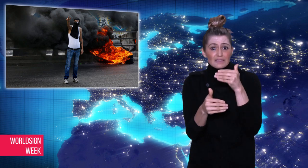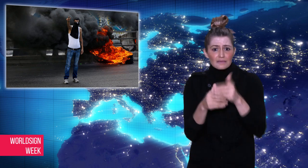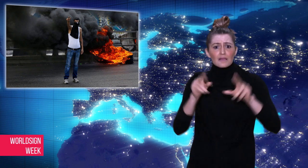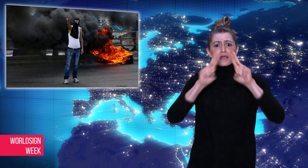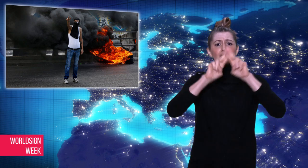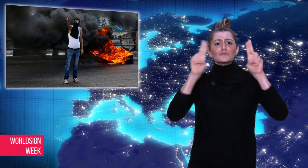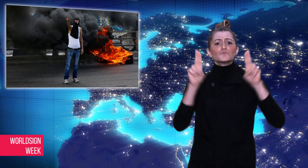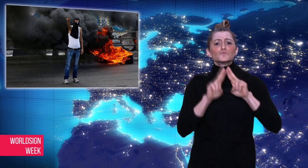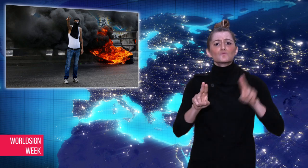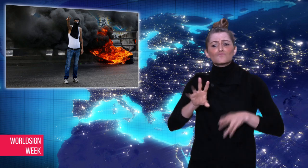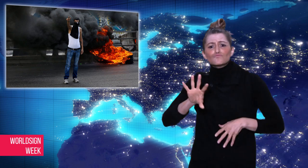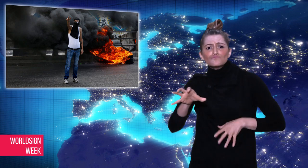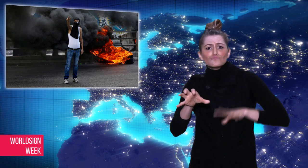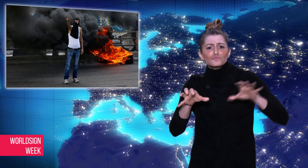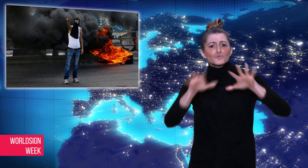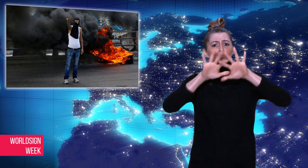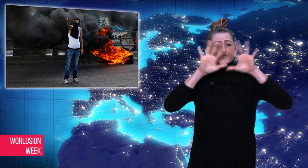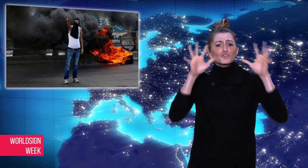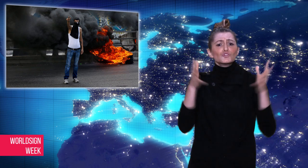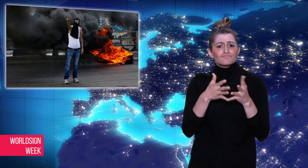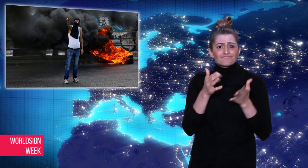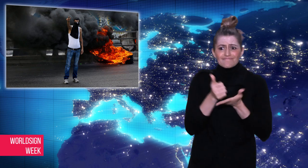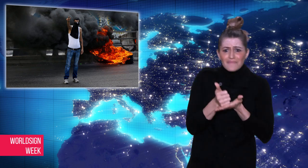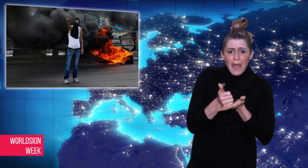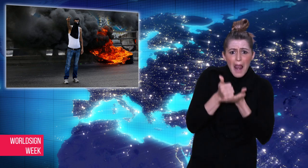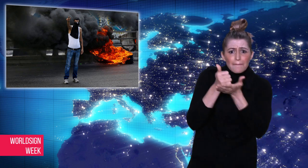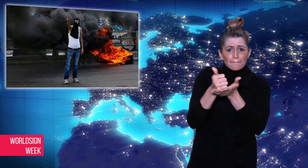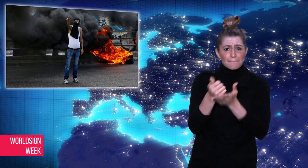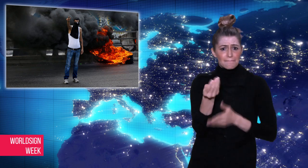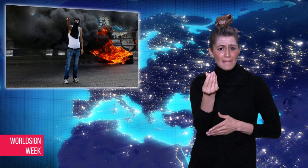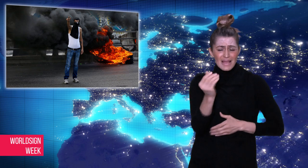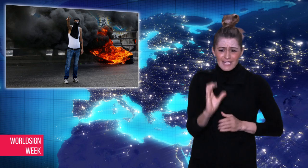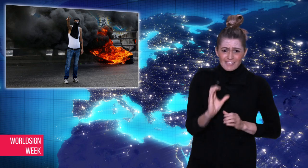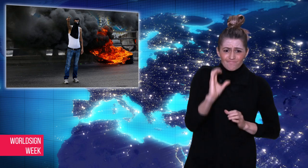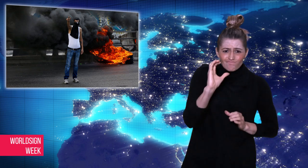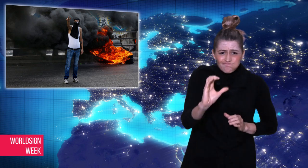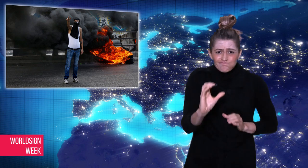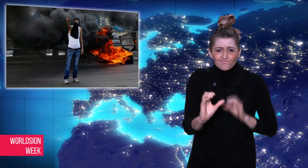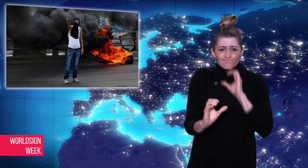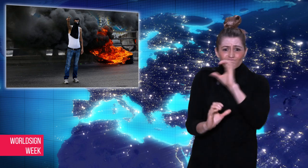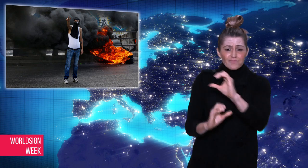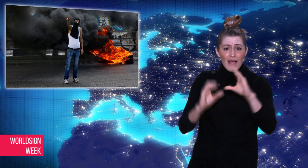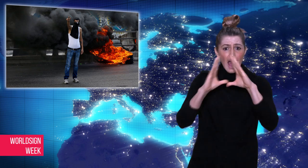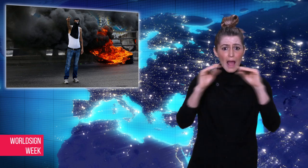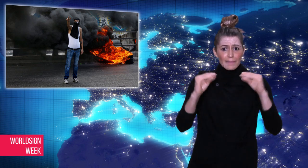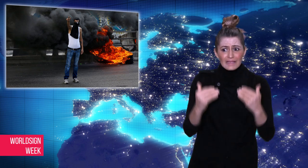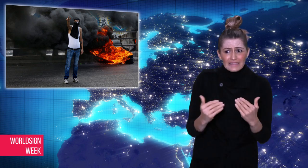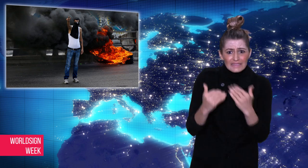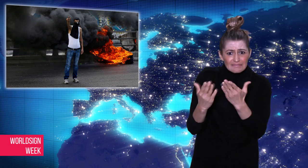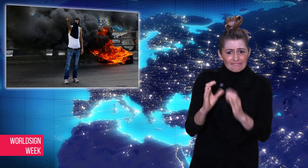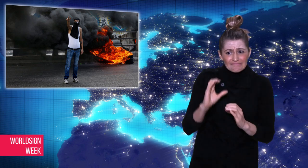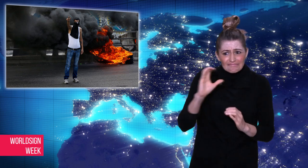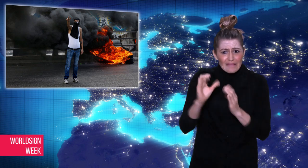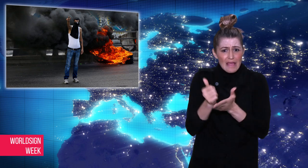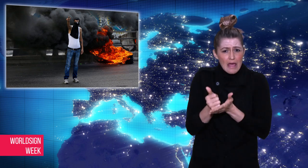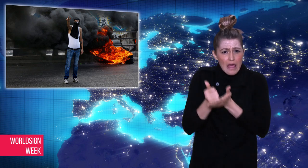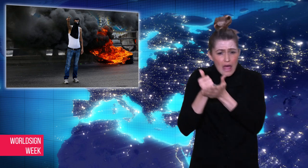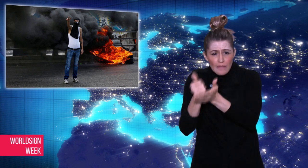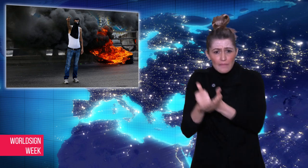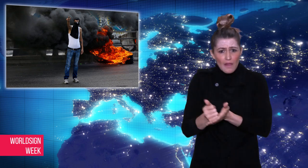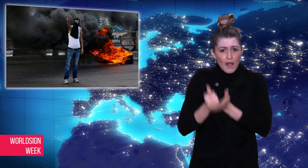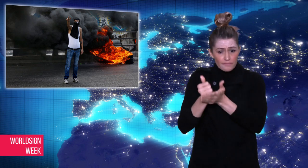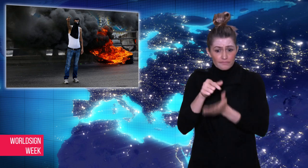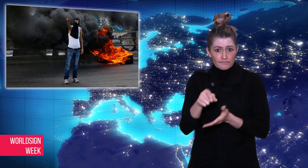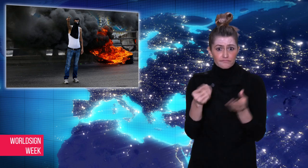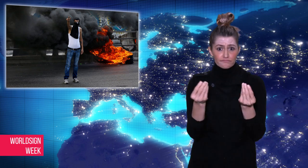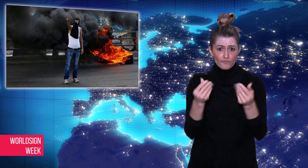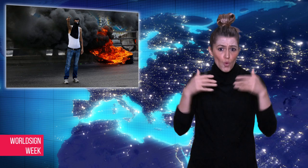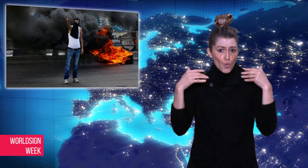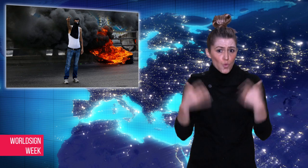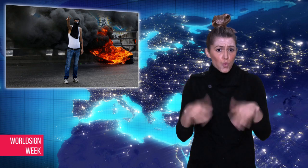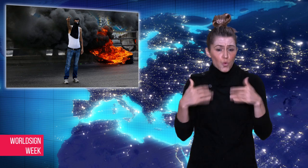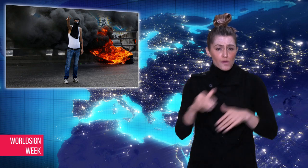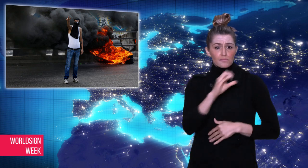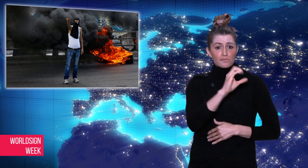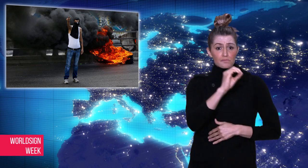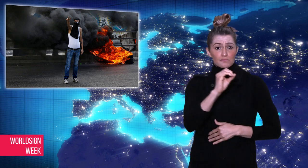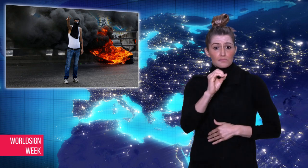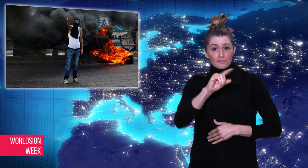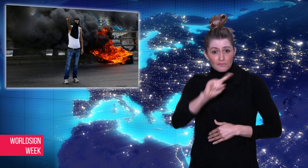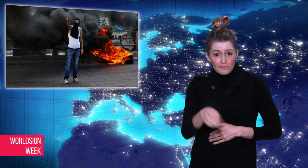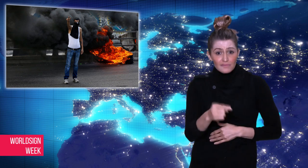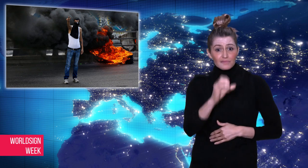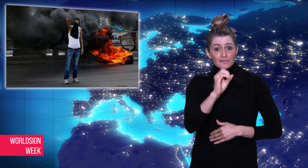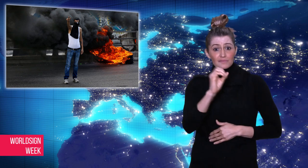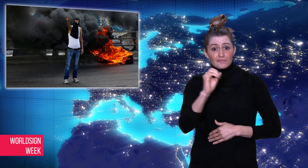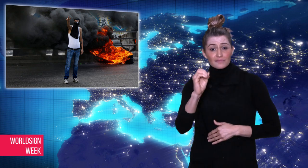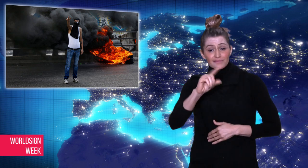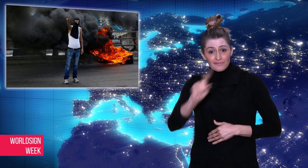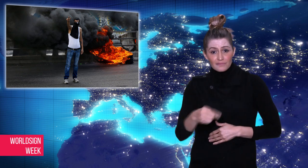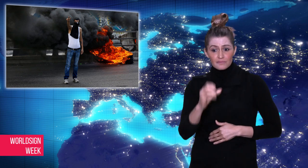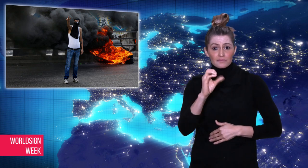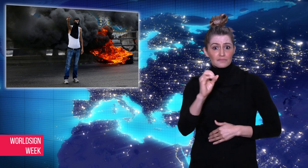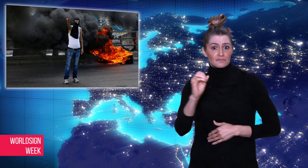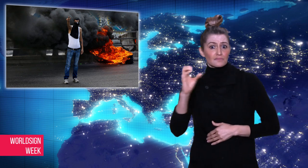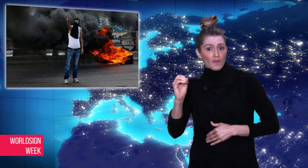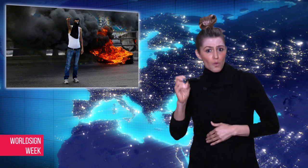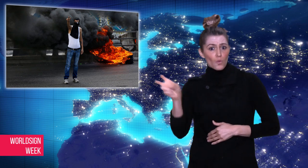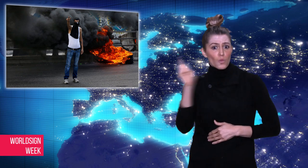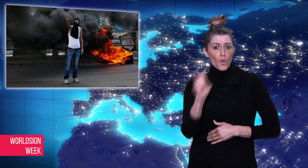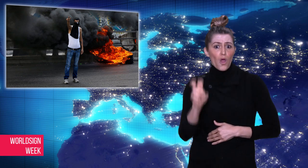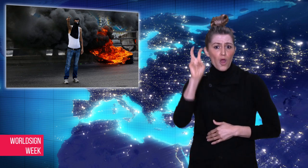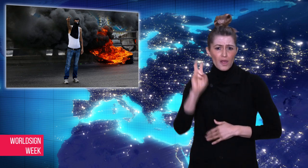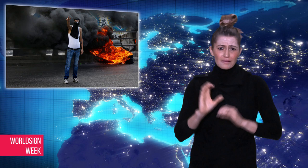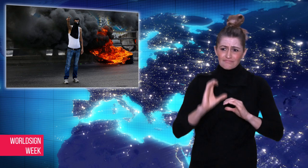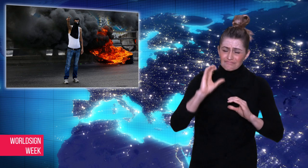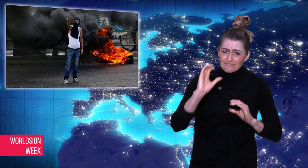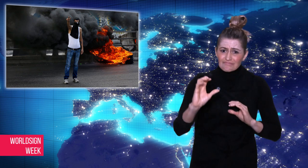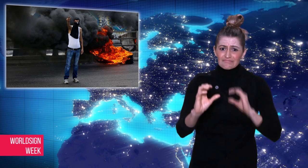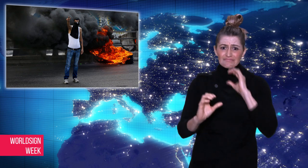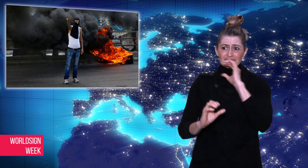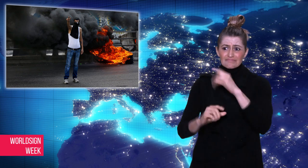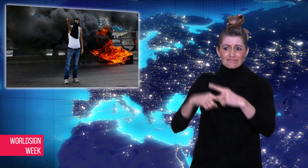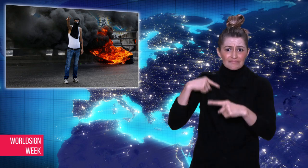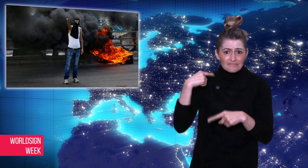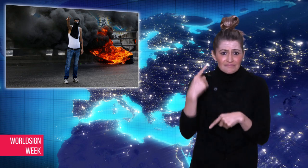international donors after the 15-year civil war ended